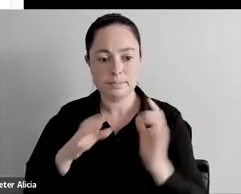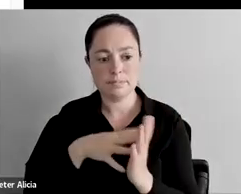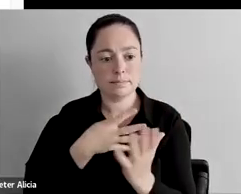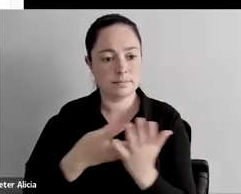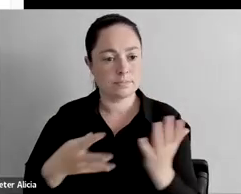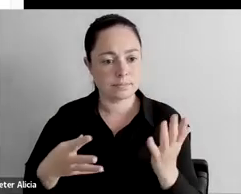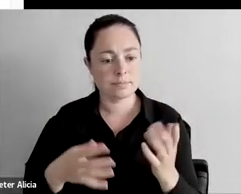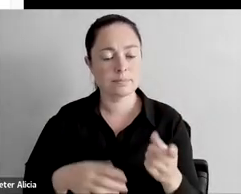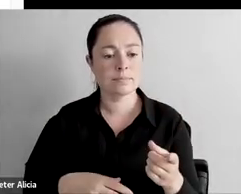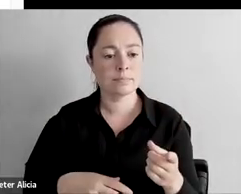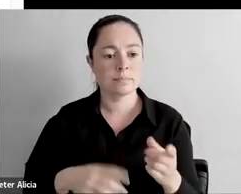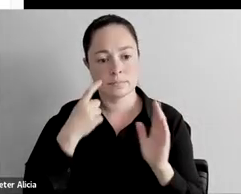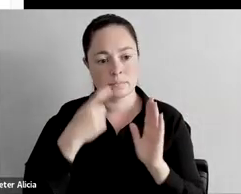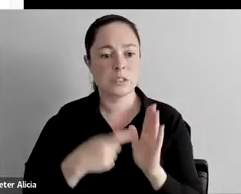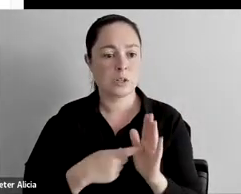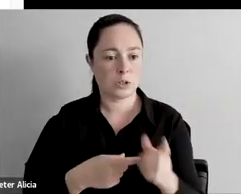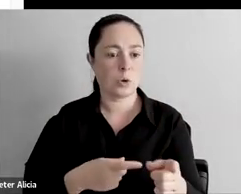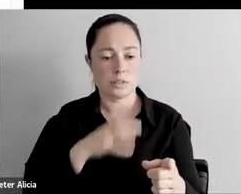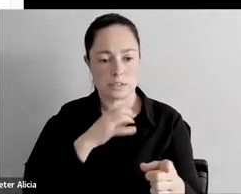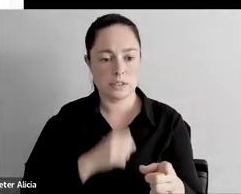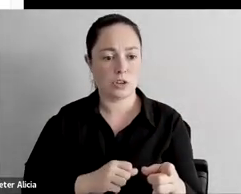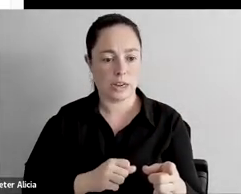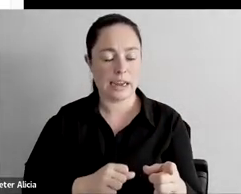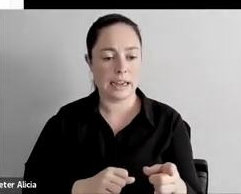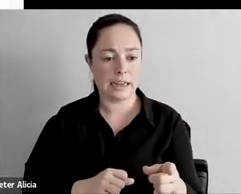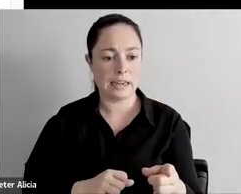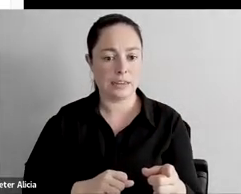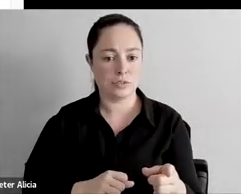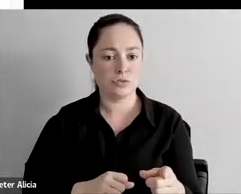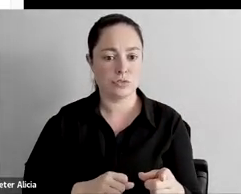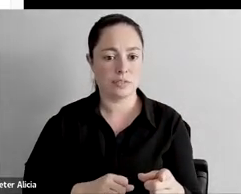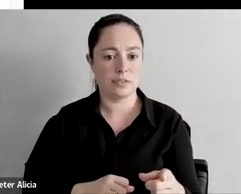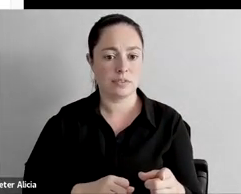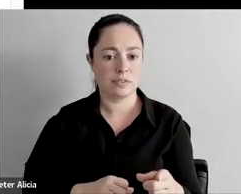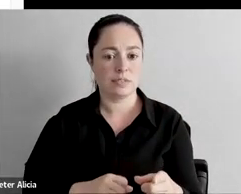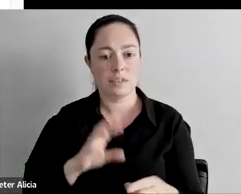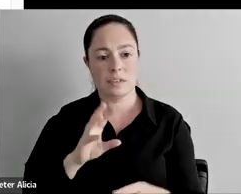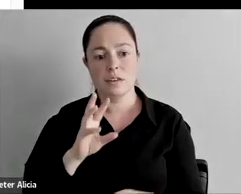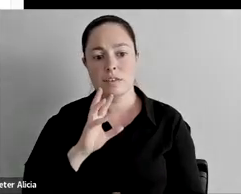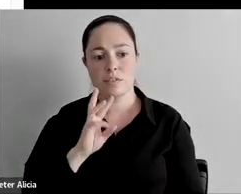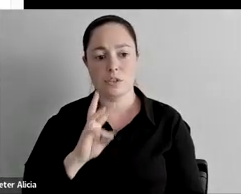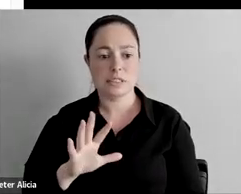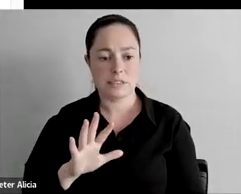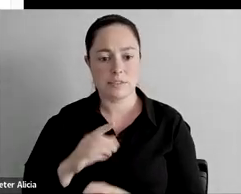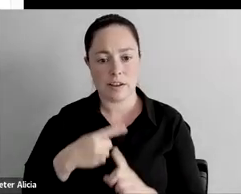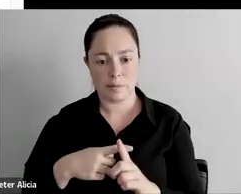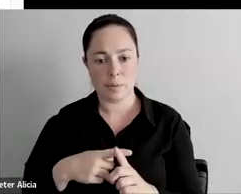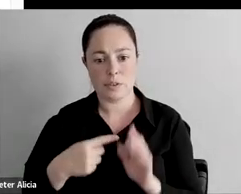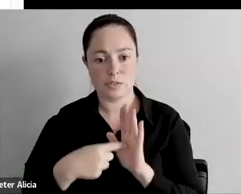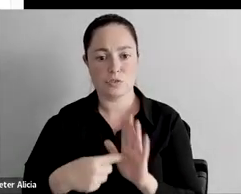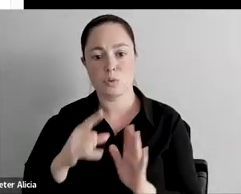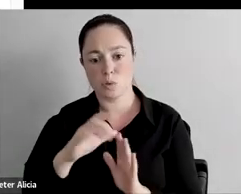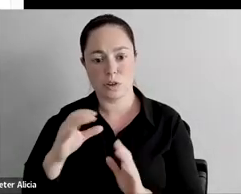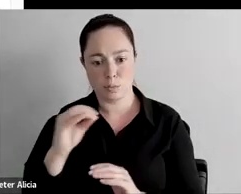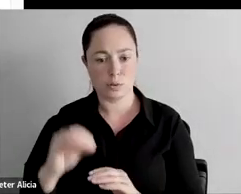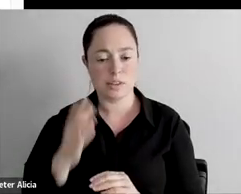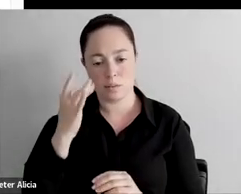might notice here under age group this bar graph for 65 plus now says 100% because we filtered to only this